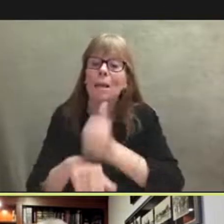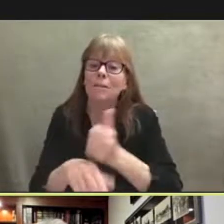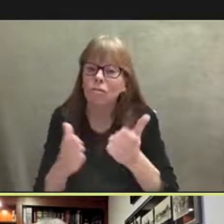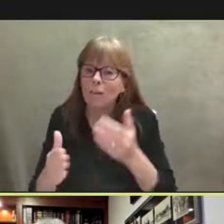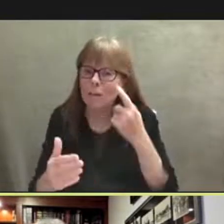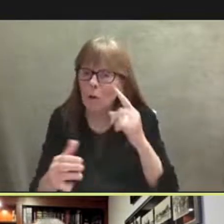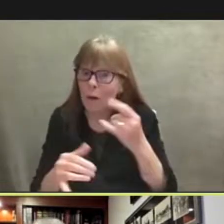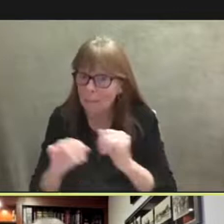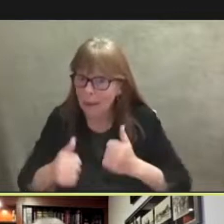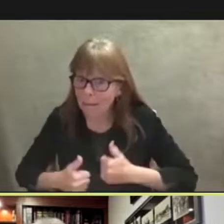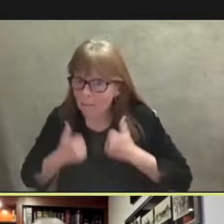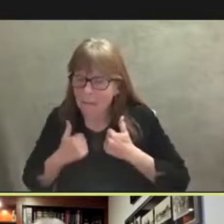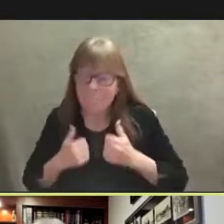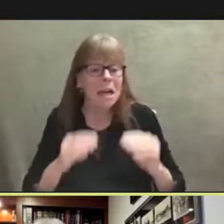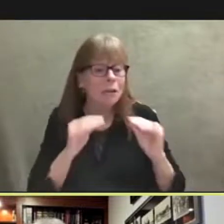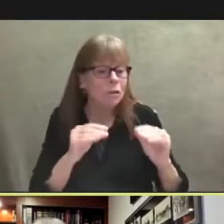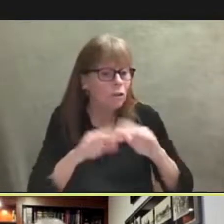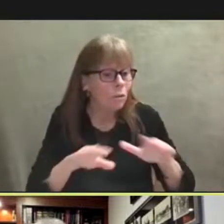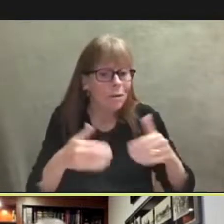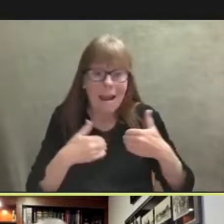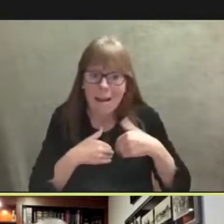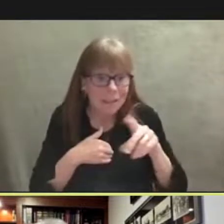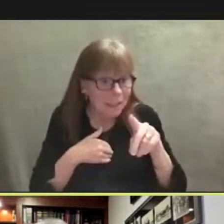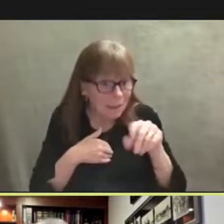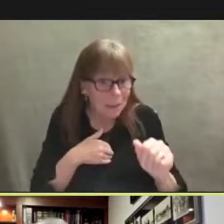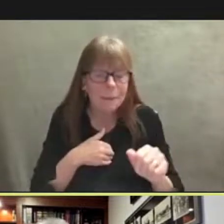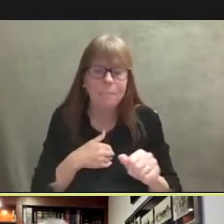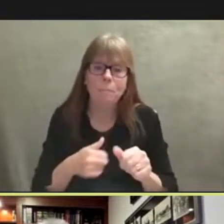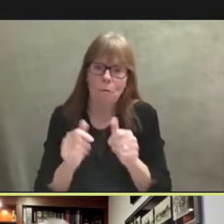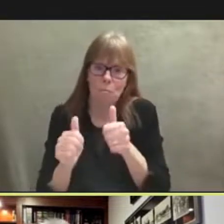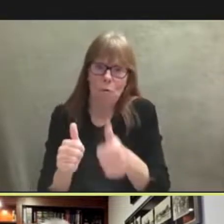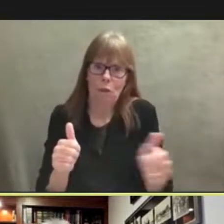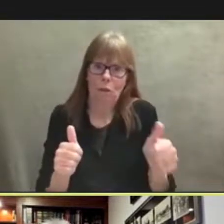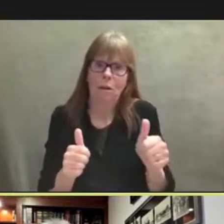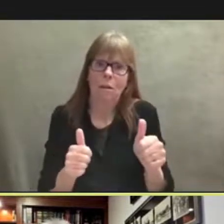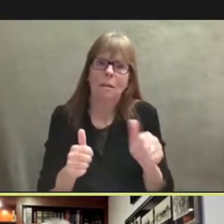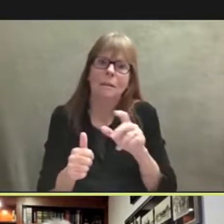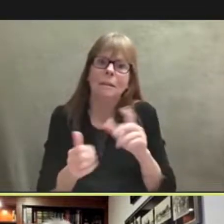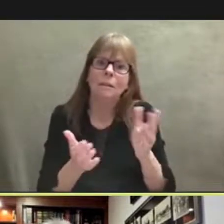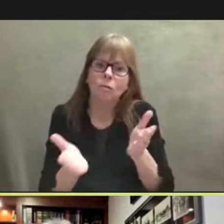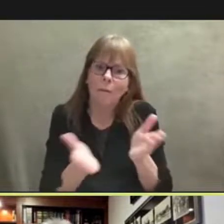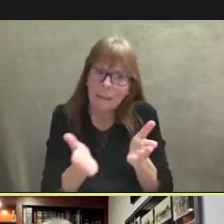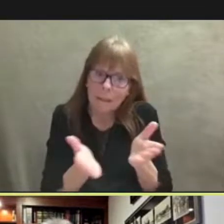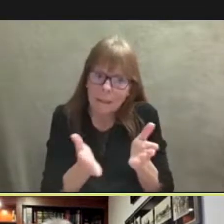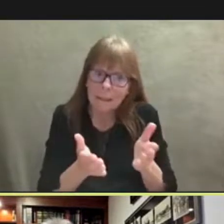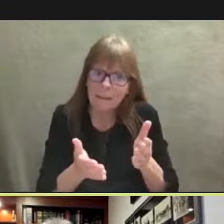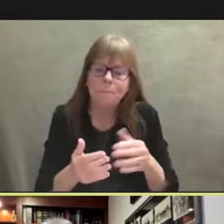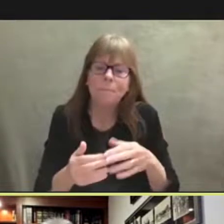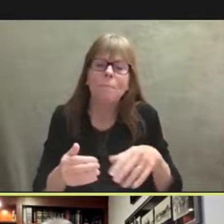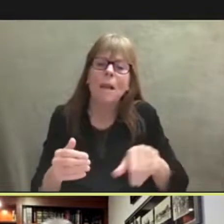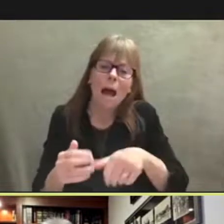disabilities, personal assistance services and coordination of disability policies and programs.